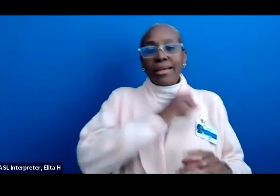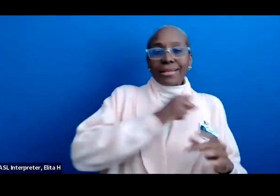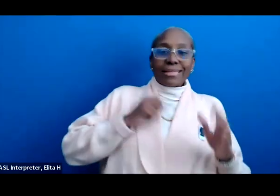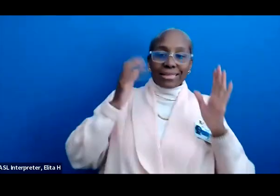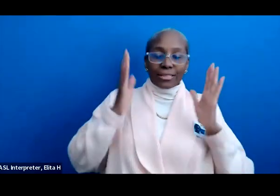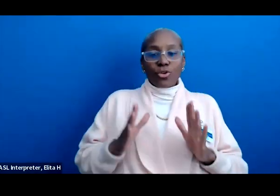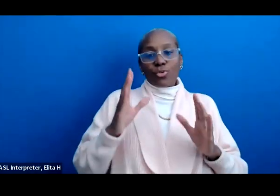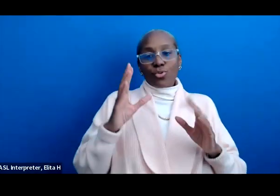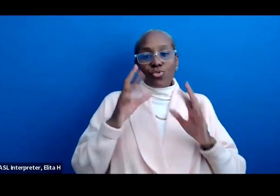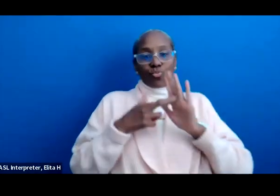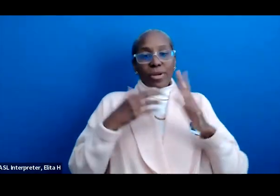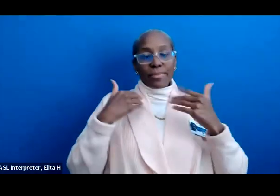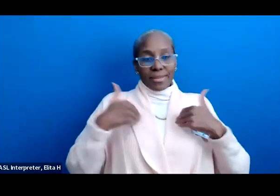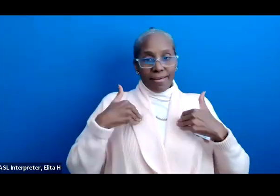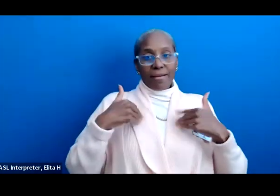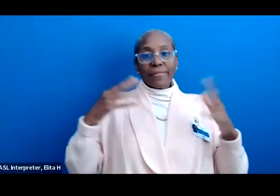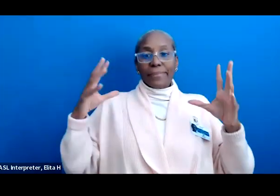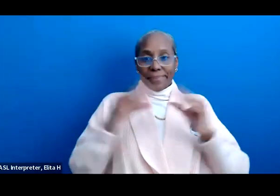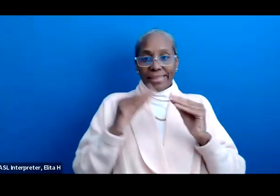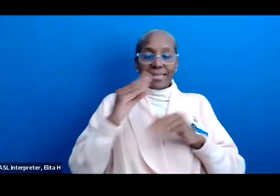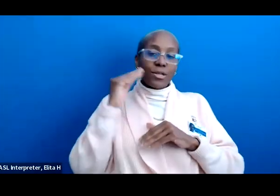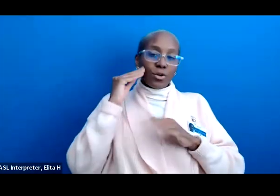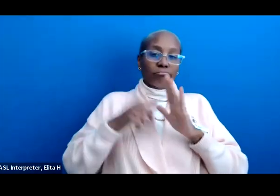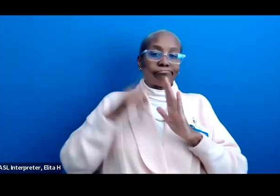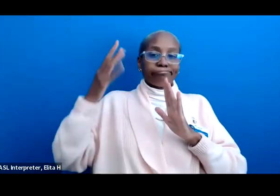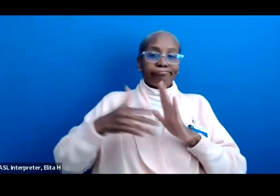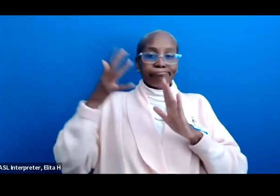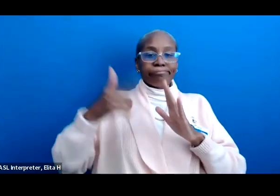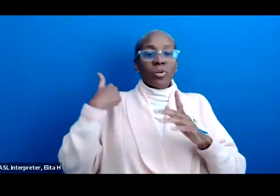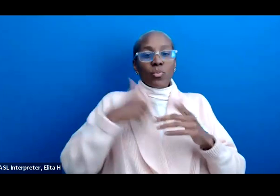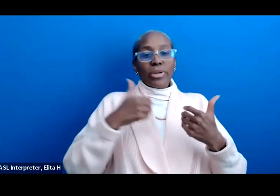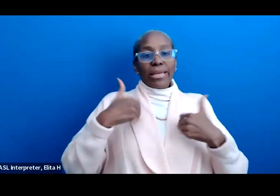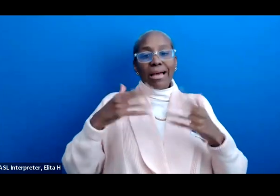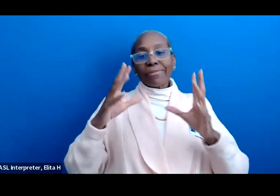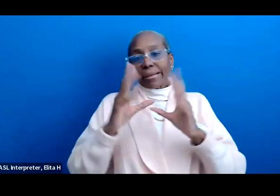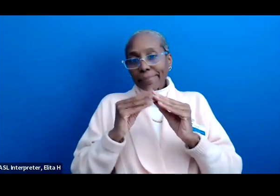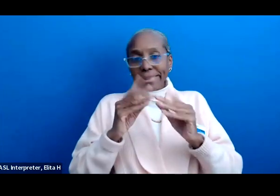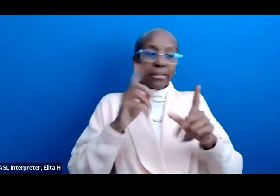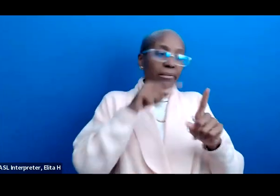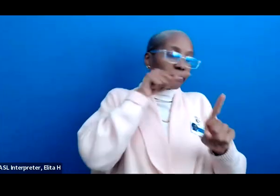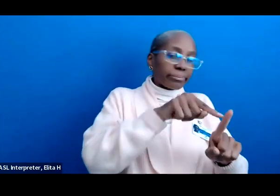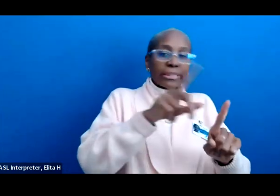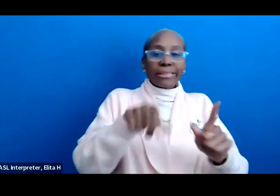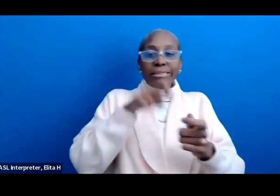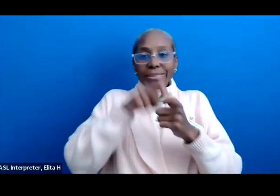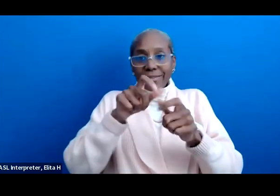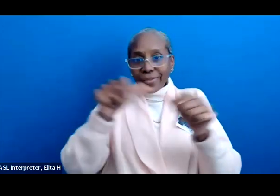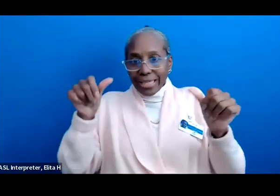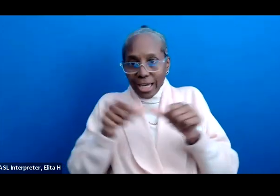this meeting and come meet us at, I don't know, this particular area. And you can go and talk to them.